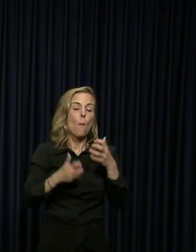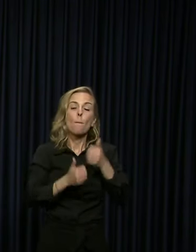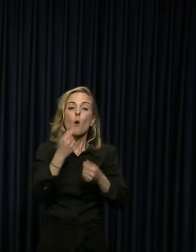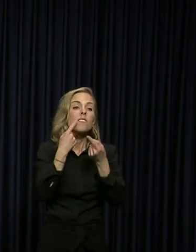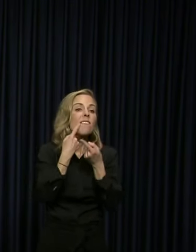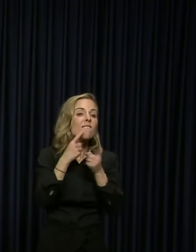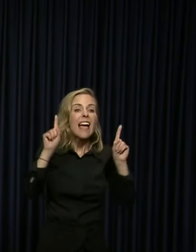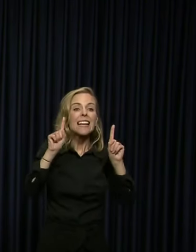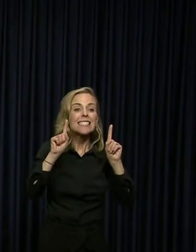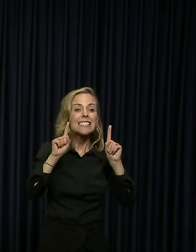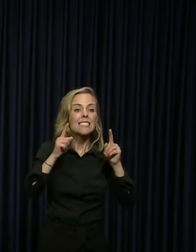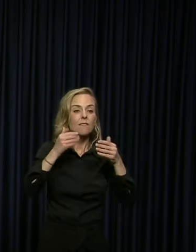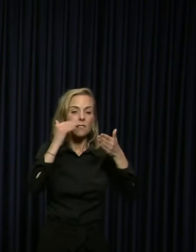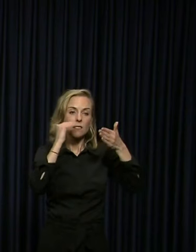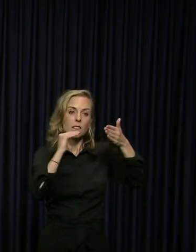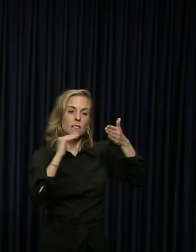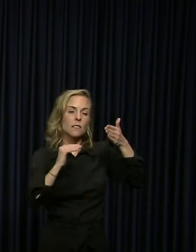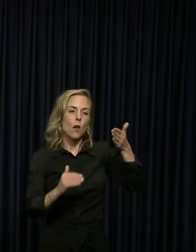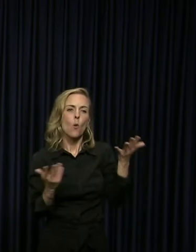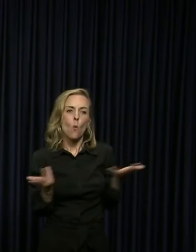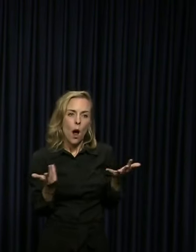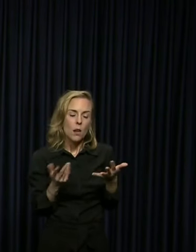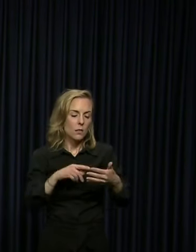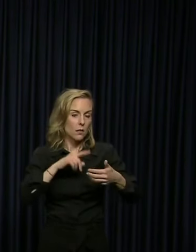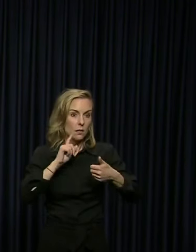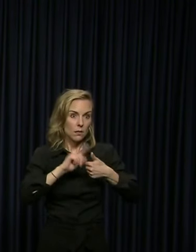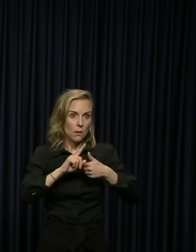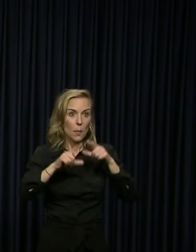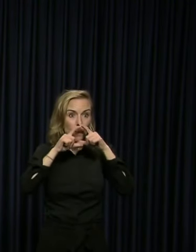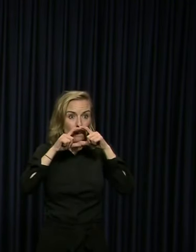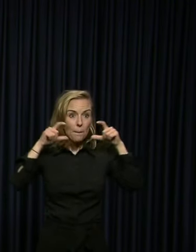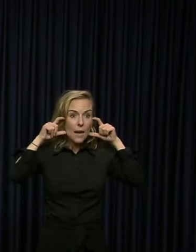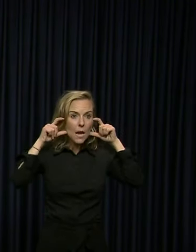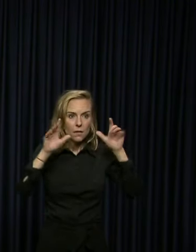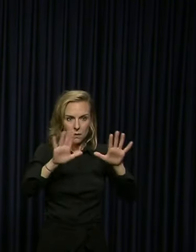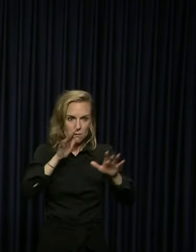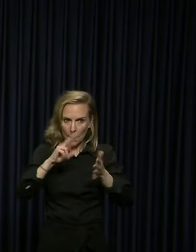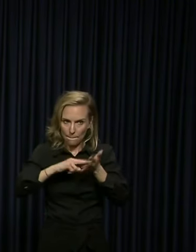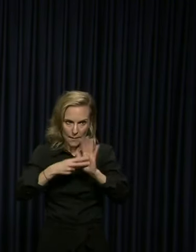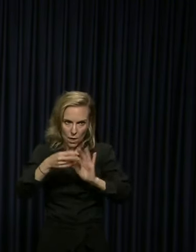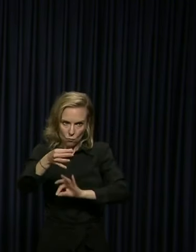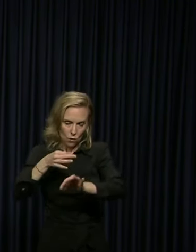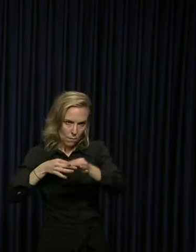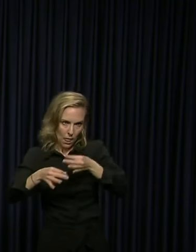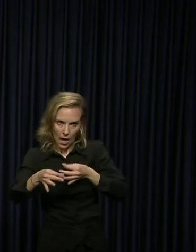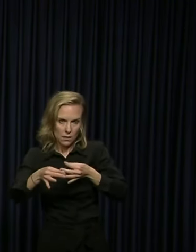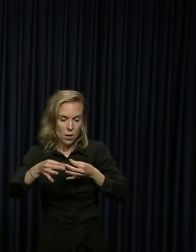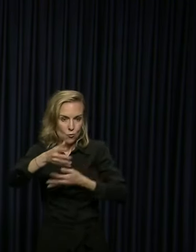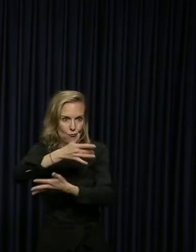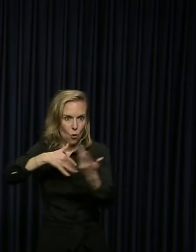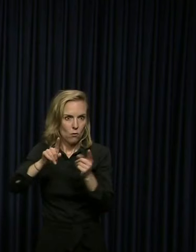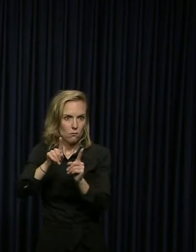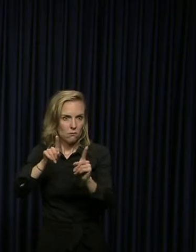ORDER IT ONLINE. FIGURE OUT A DIFFERENT WAY. BUT IF YOU'RE THERE AND YOU KNOW